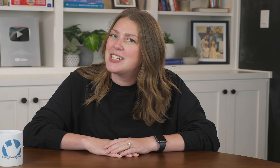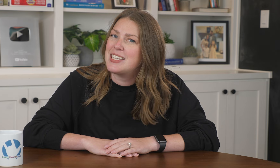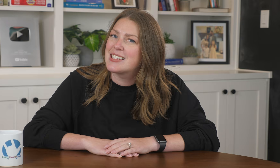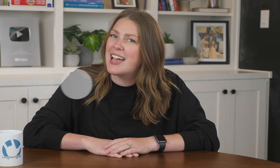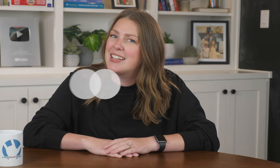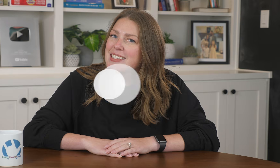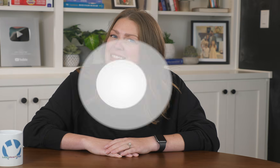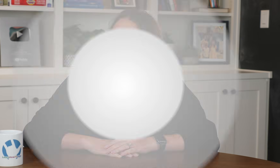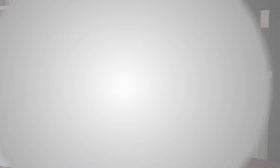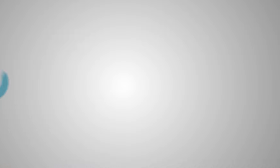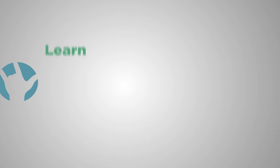to eat signs.